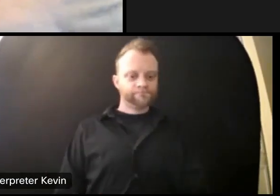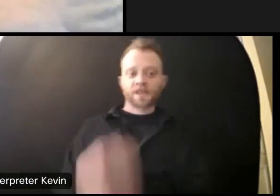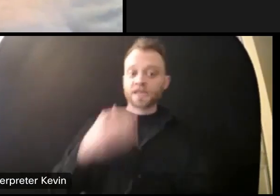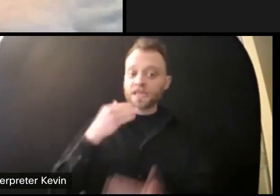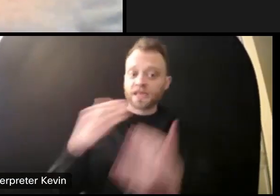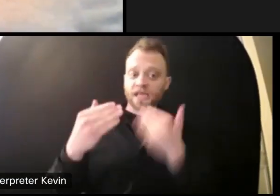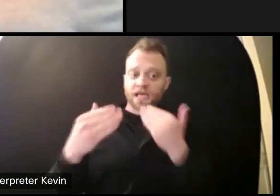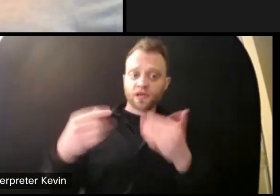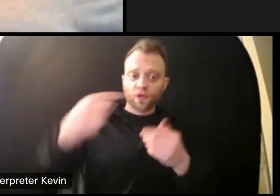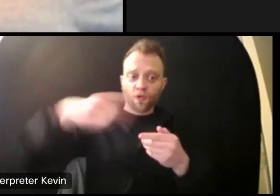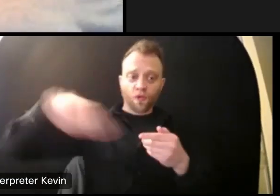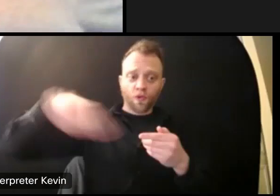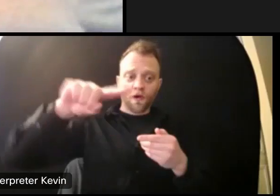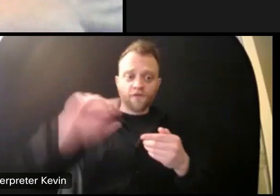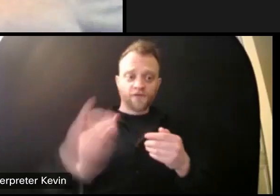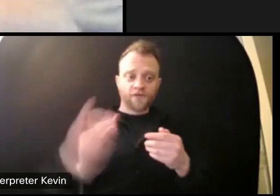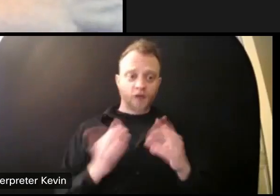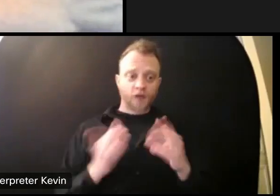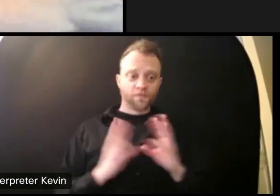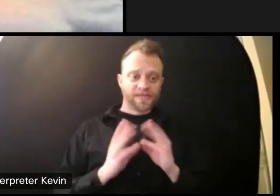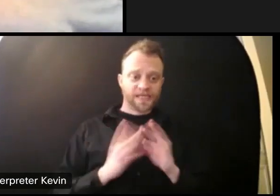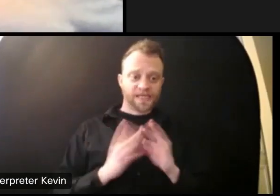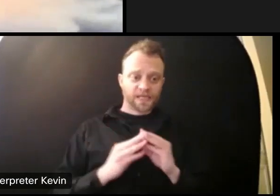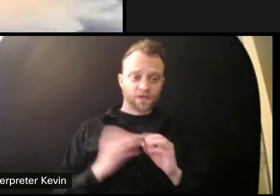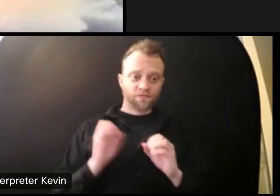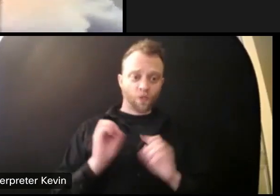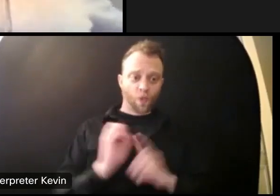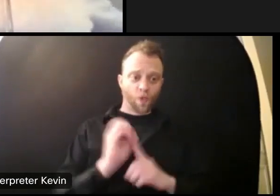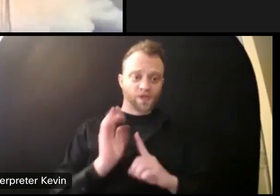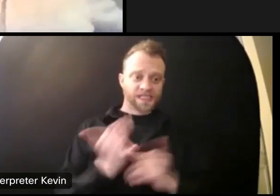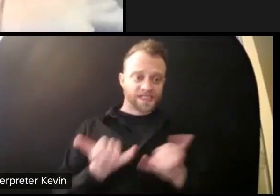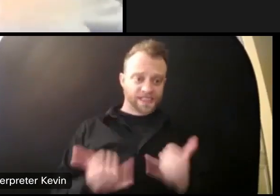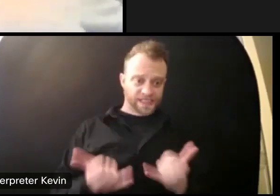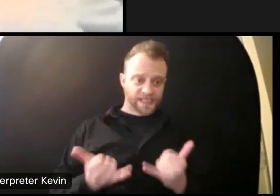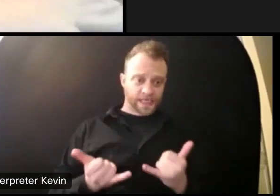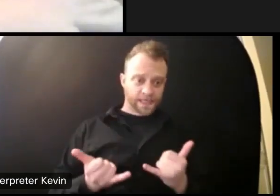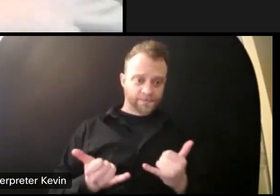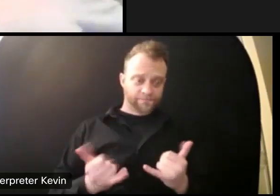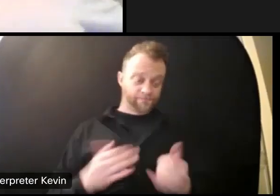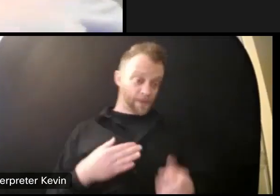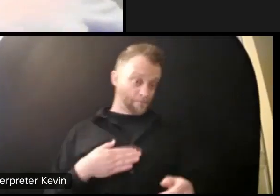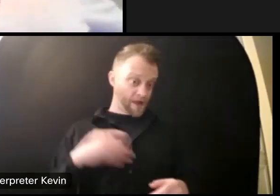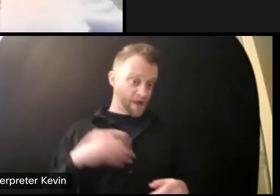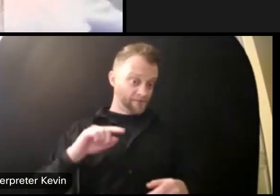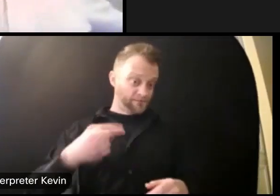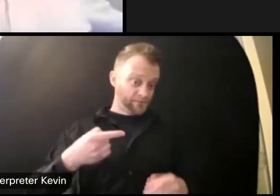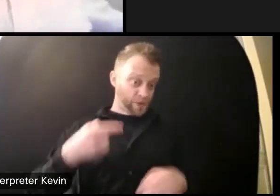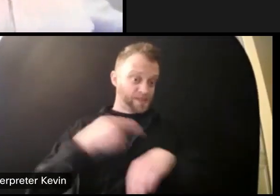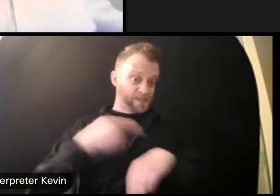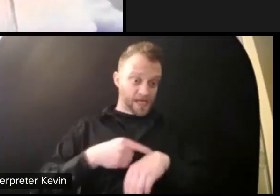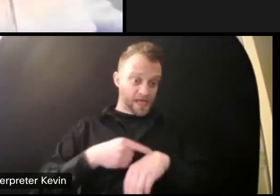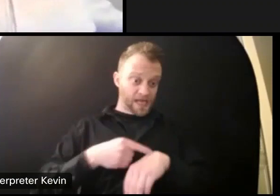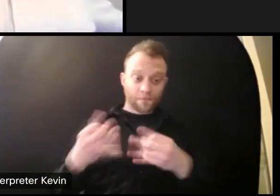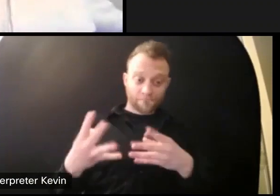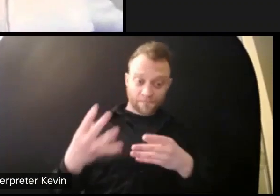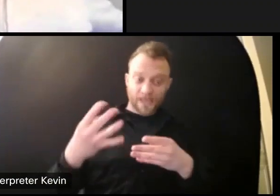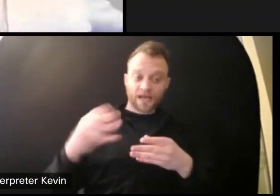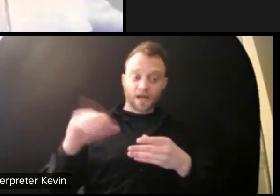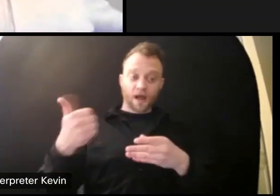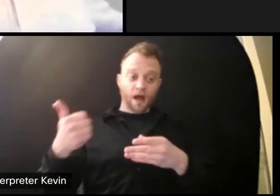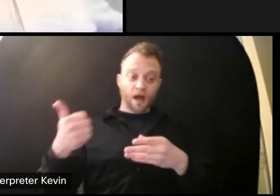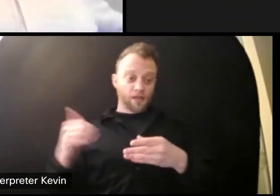a meeting this orientation. This is my first time as many others on here. So for 7C01,